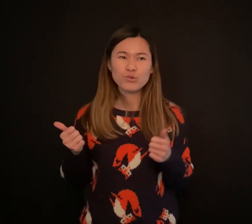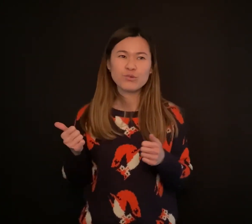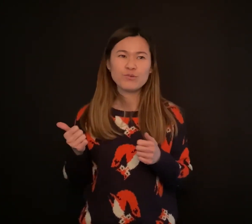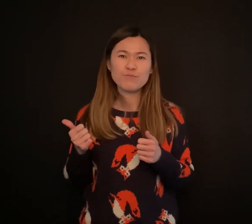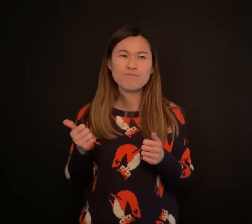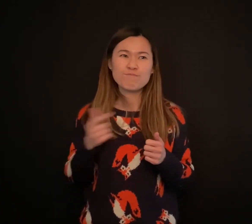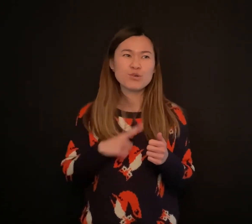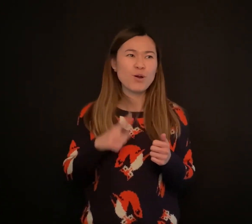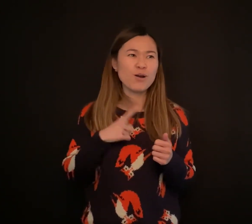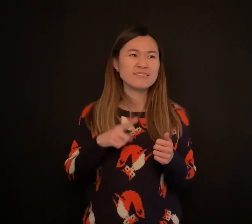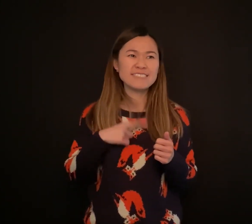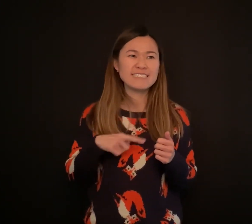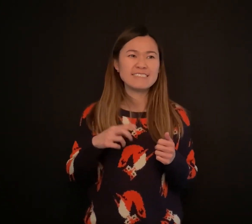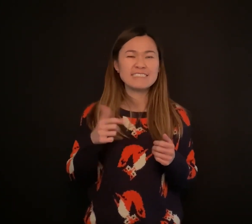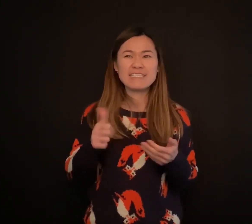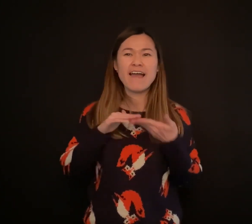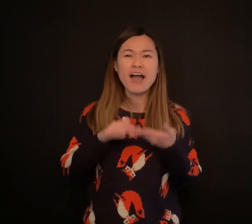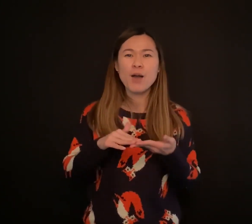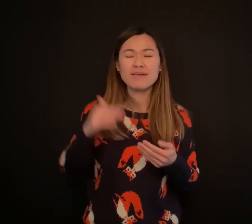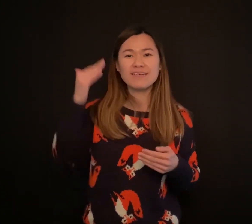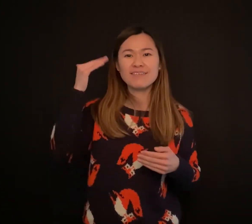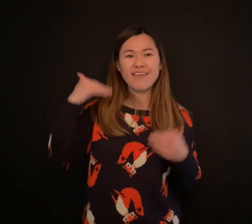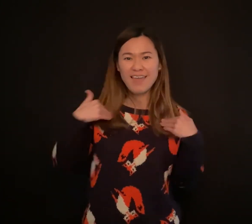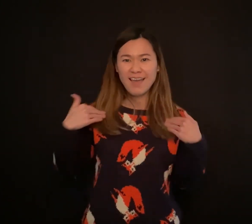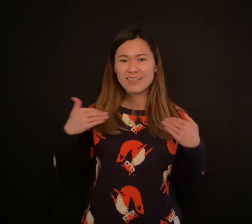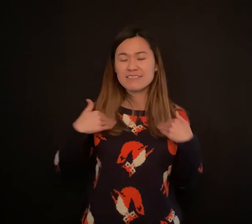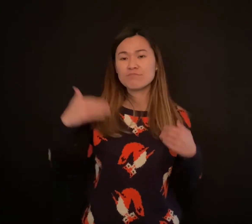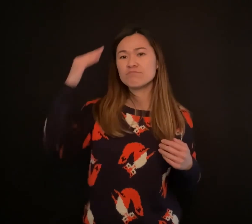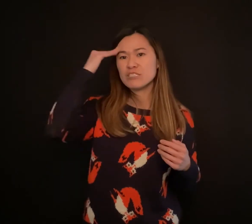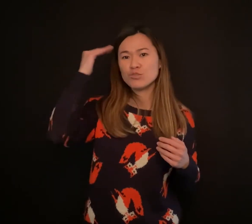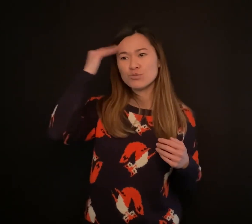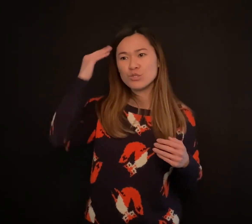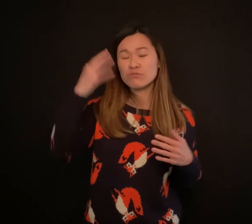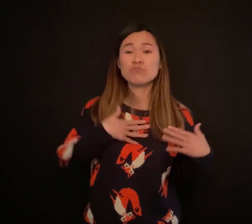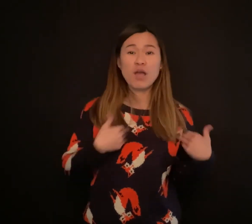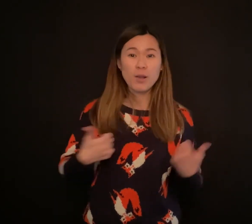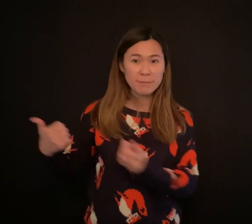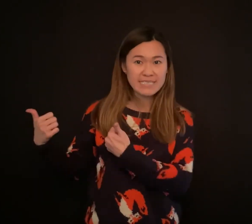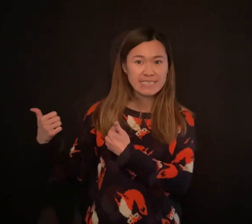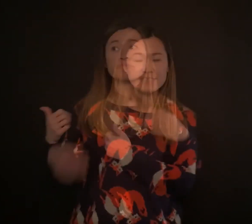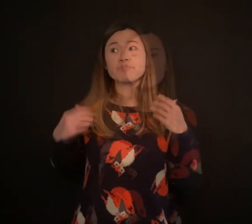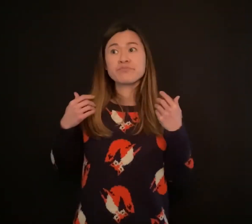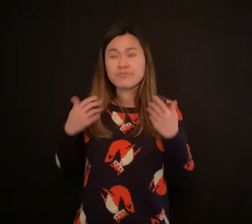because it helps our mental health and well being.